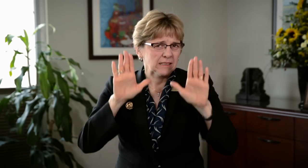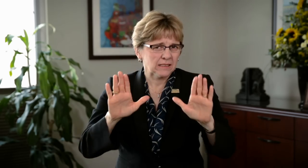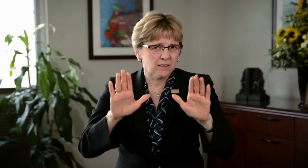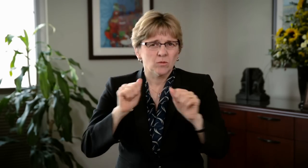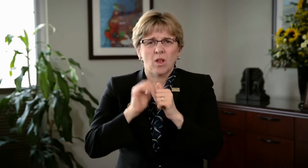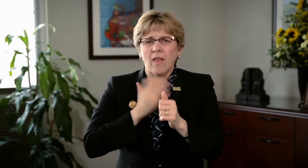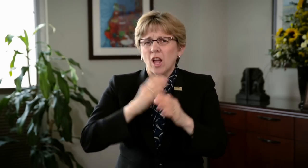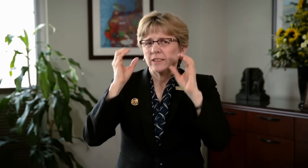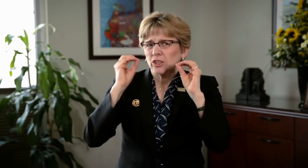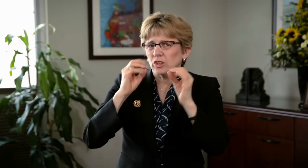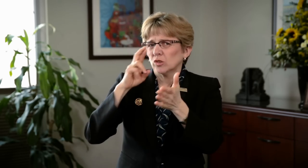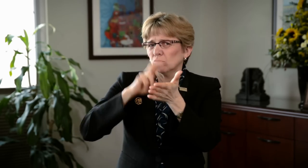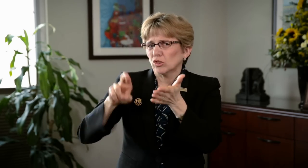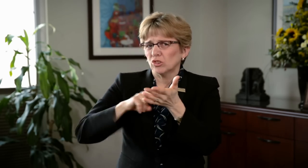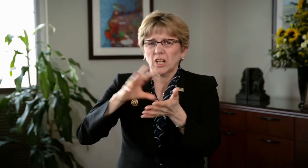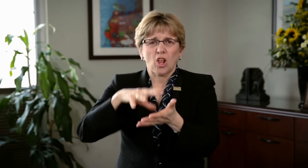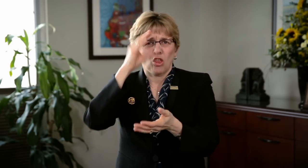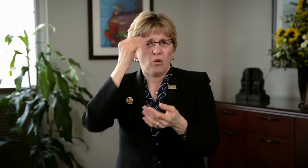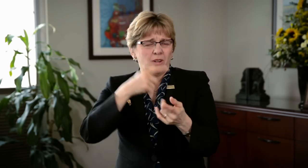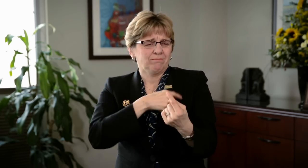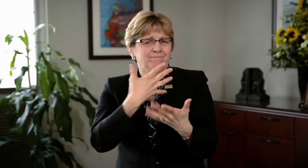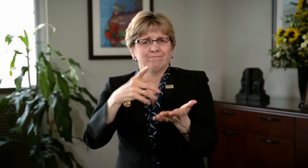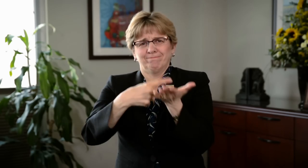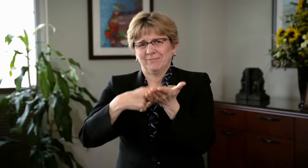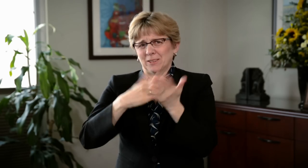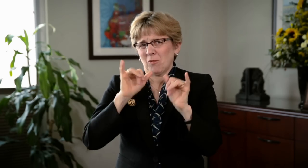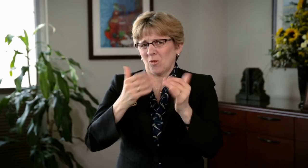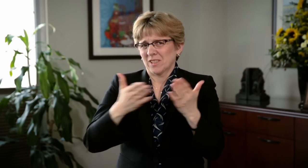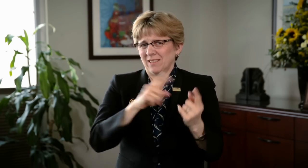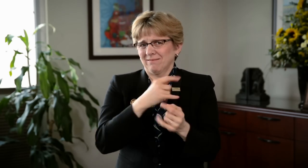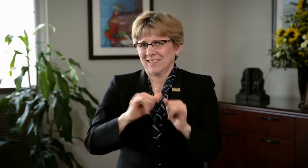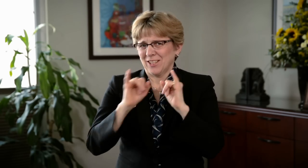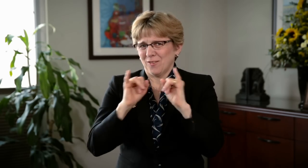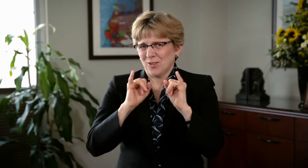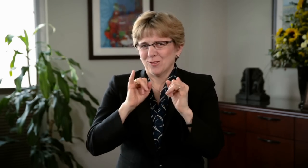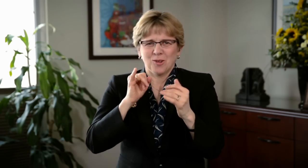With the teaching, research, and learning that we have just talked about in this interview.